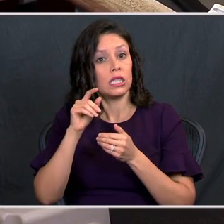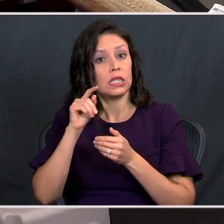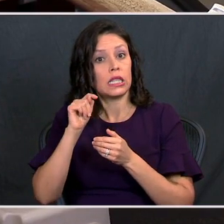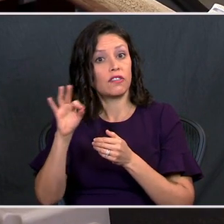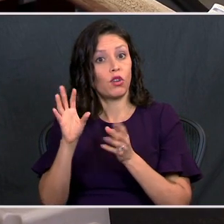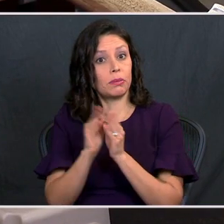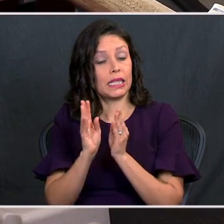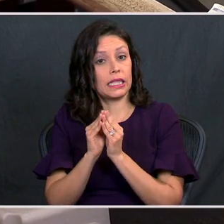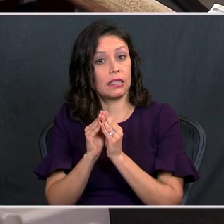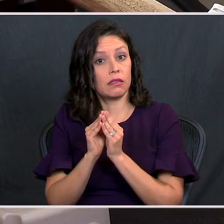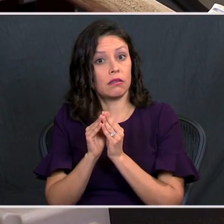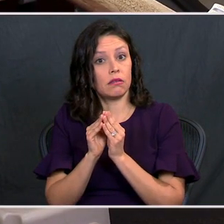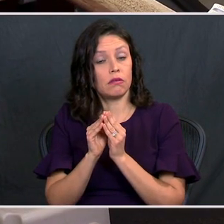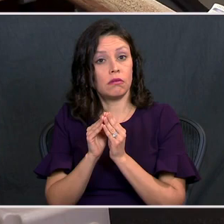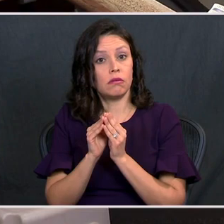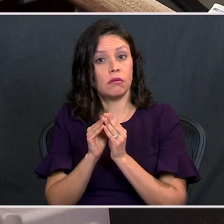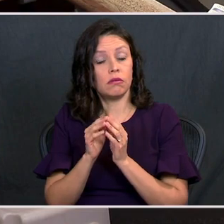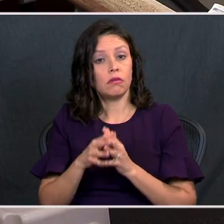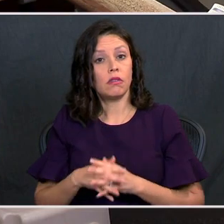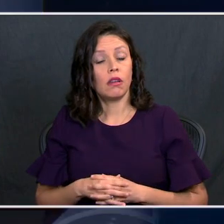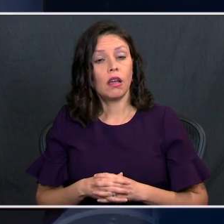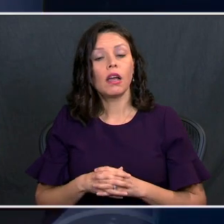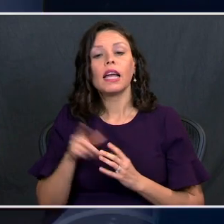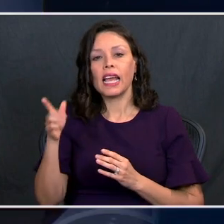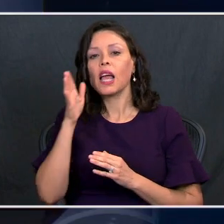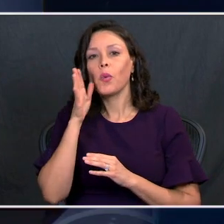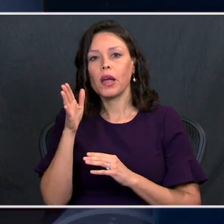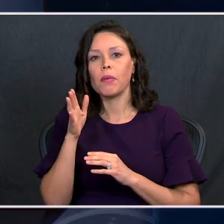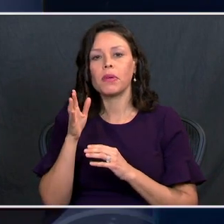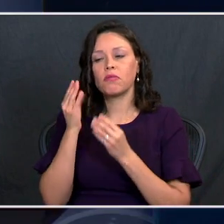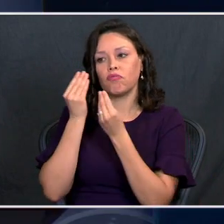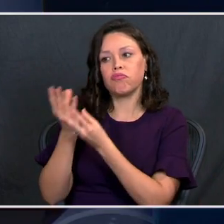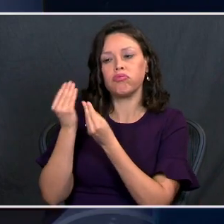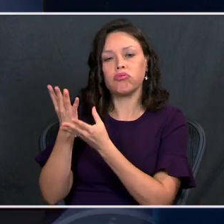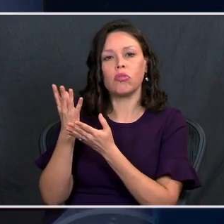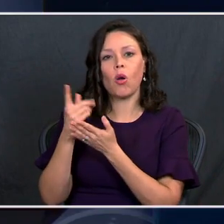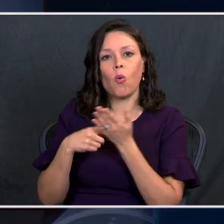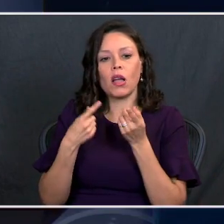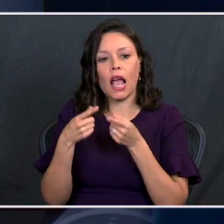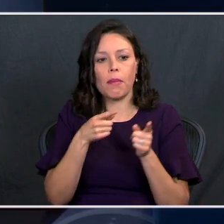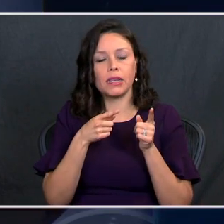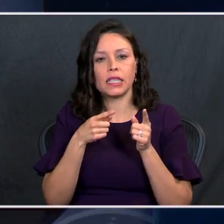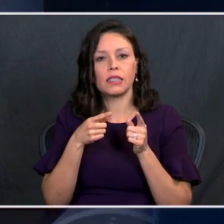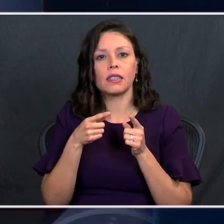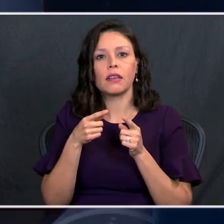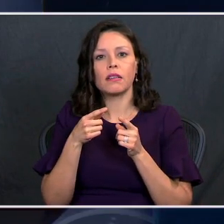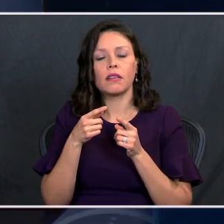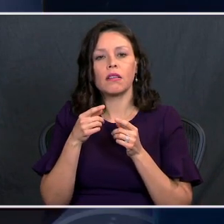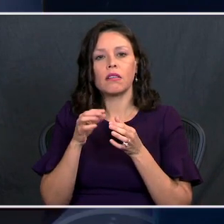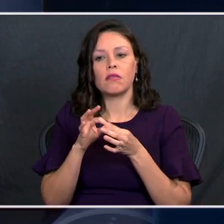within the group that's working on this? Ms. Psaki: He will be briefed regularly -- I suspect, far more regularly than the past President